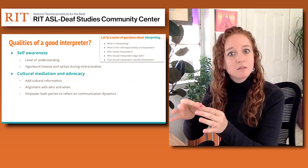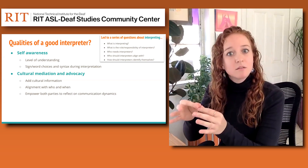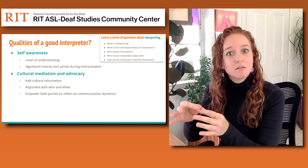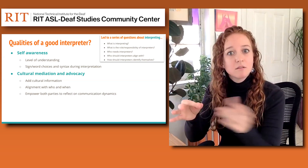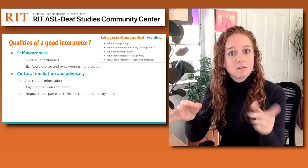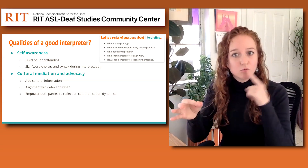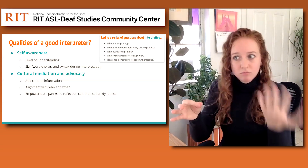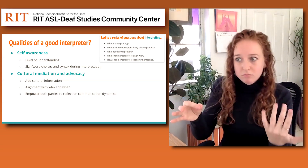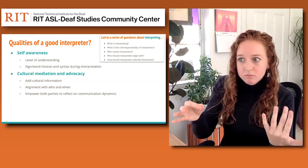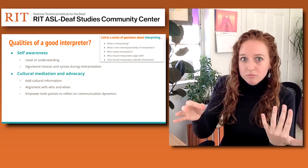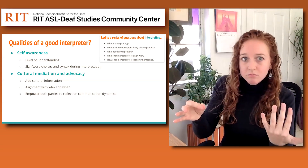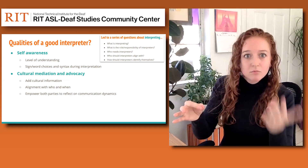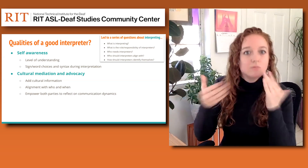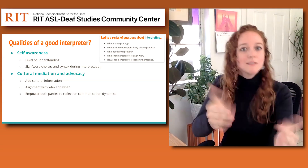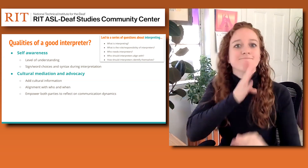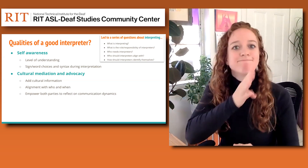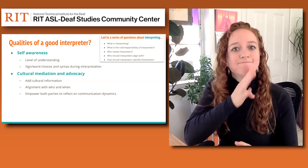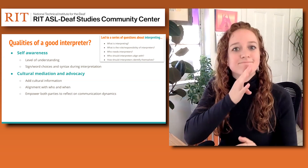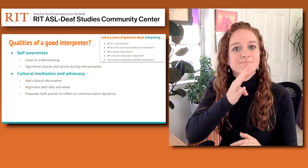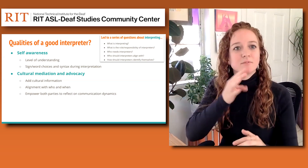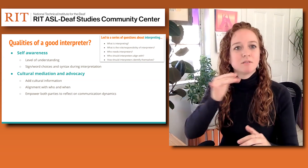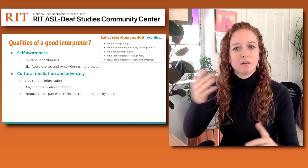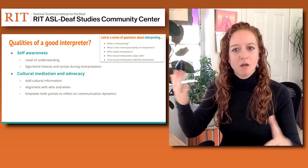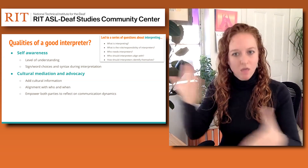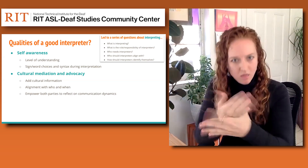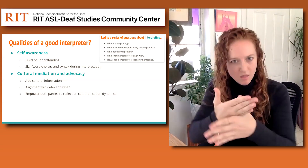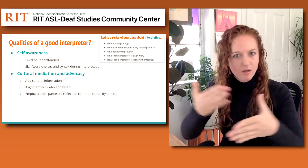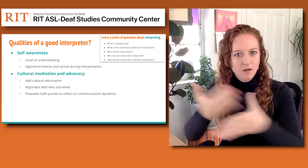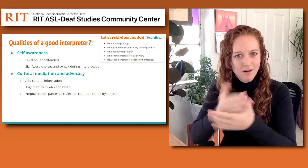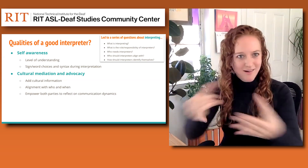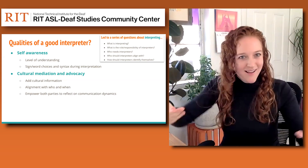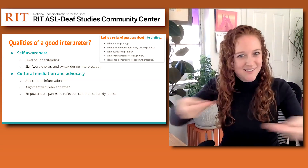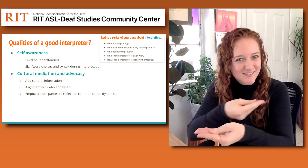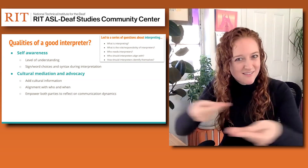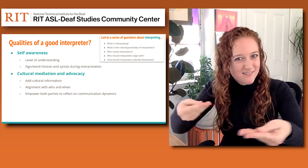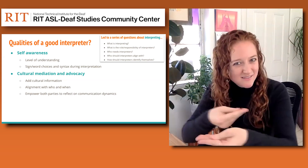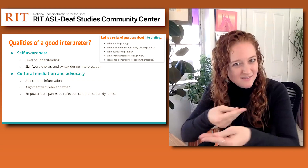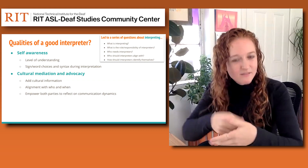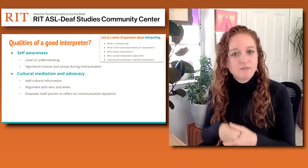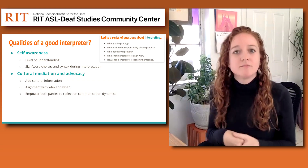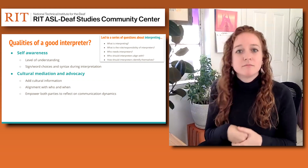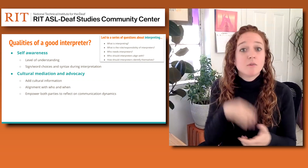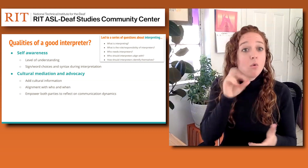The hearing person is finished speaking. The interpreter is still working on the interpretation